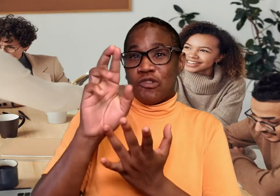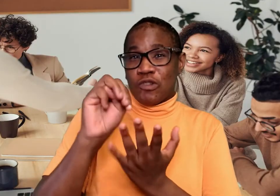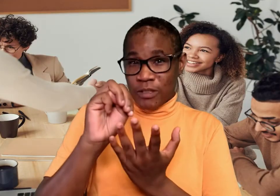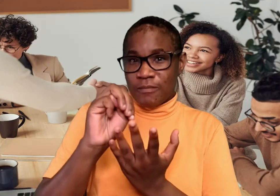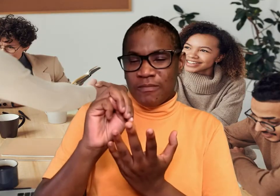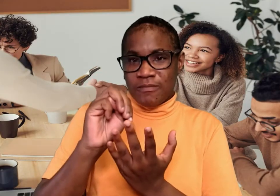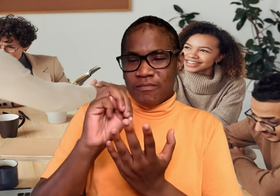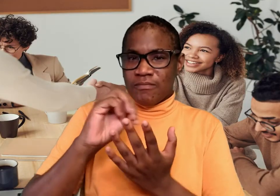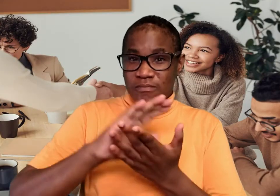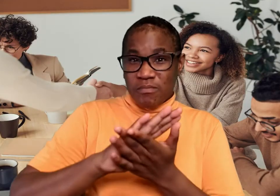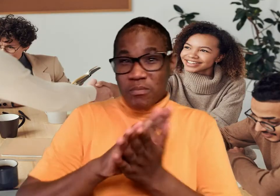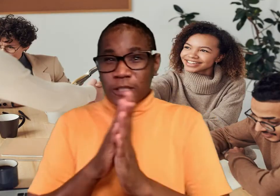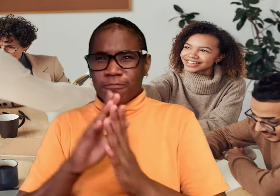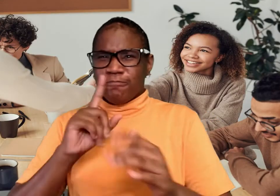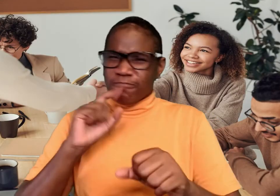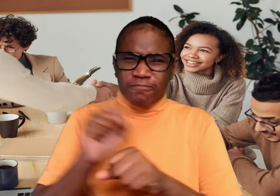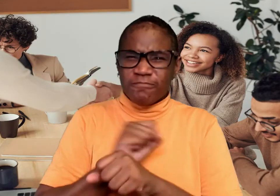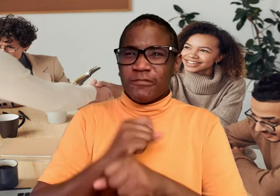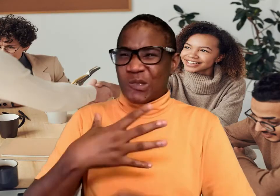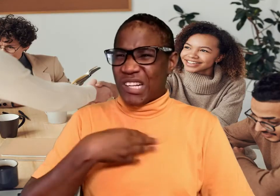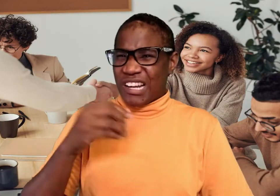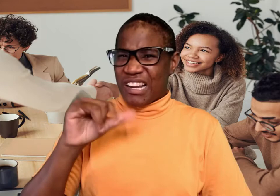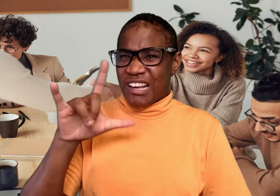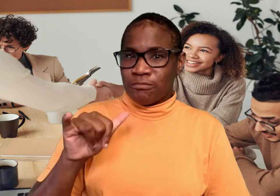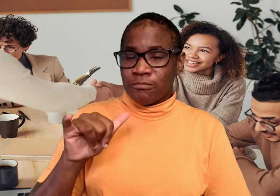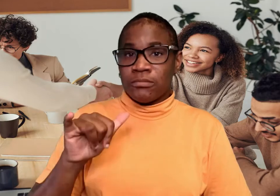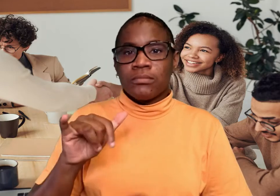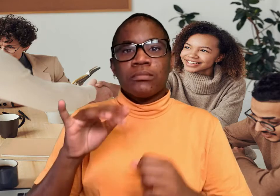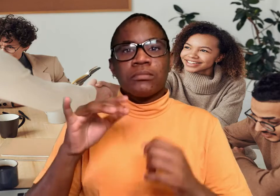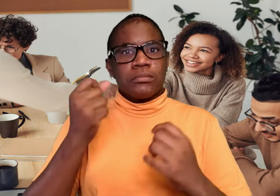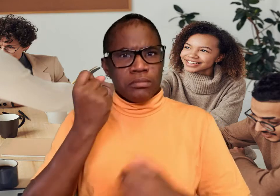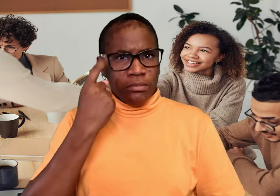ALARM will help you remember what a true white ally is.